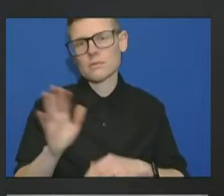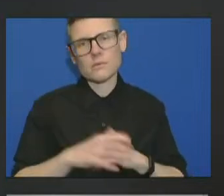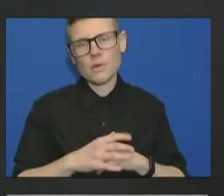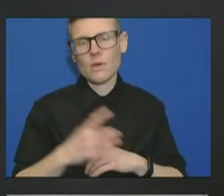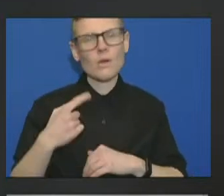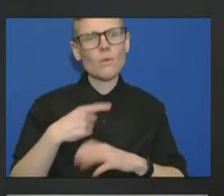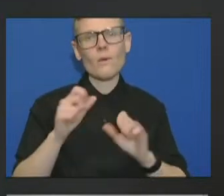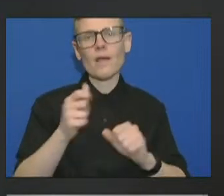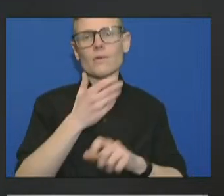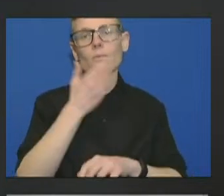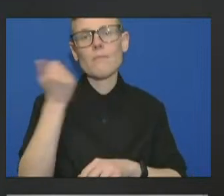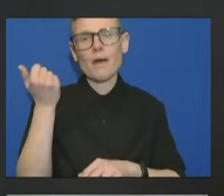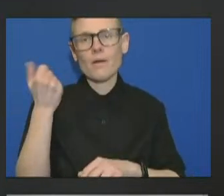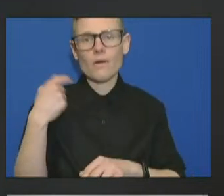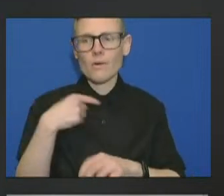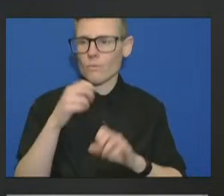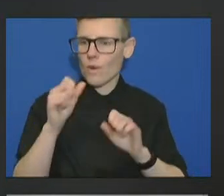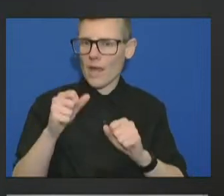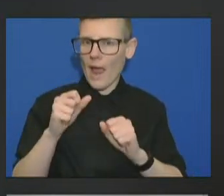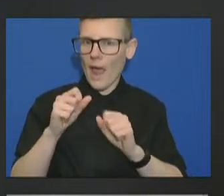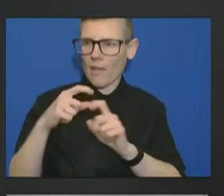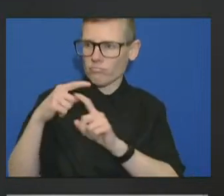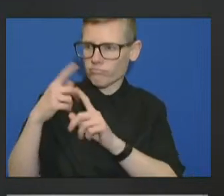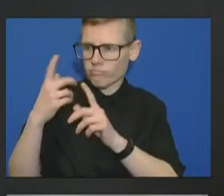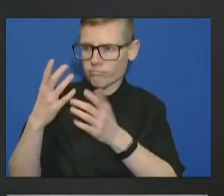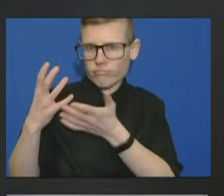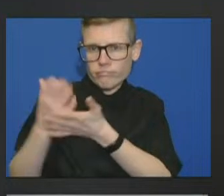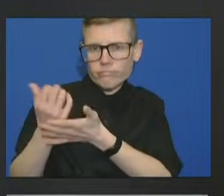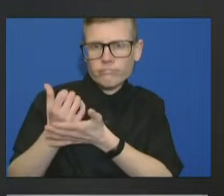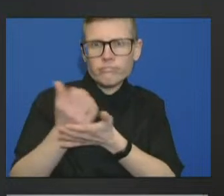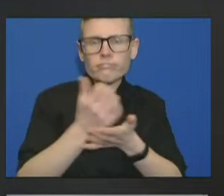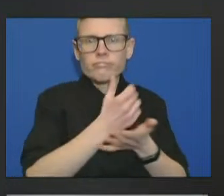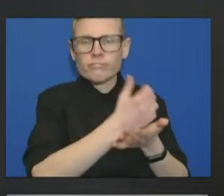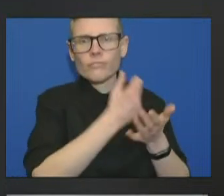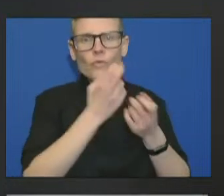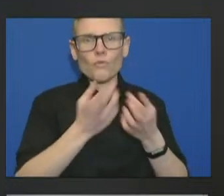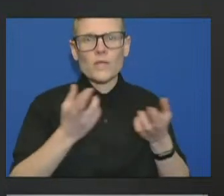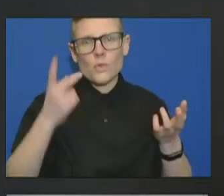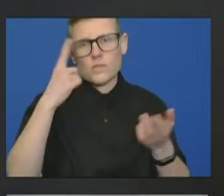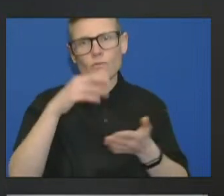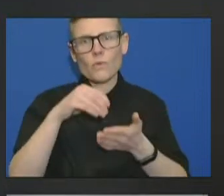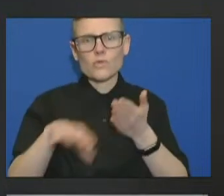to provide basic materials for their classroom, and we can do a